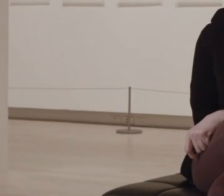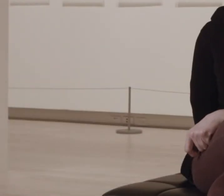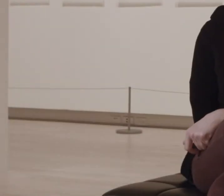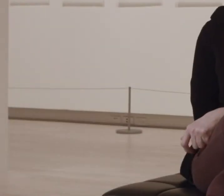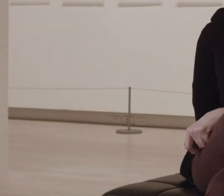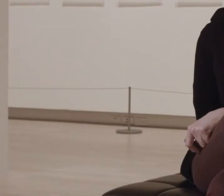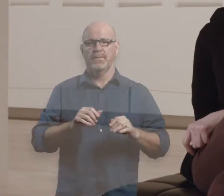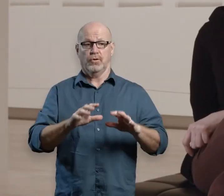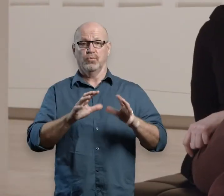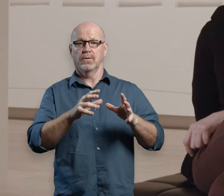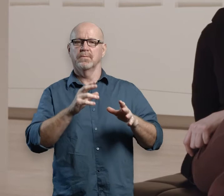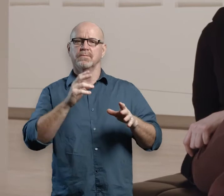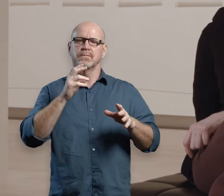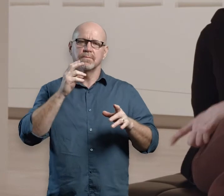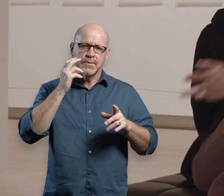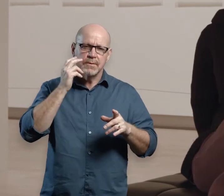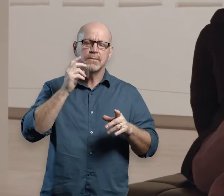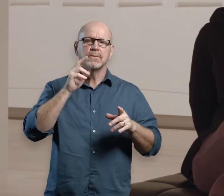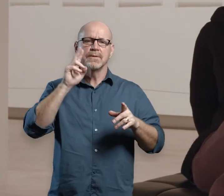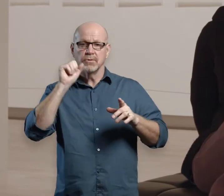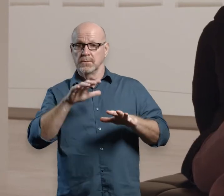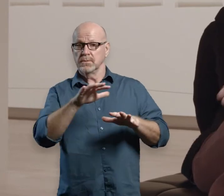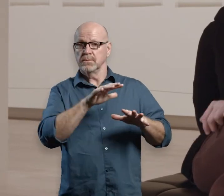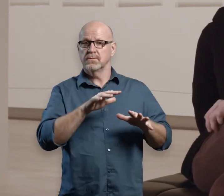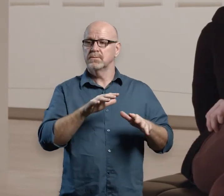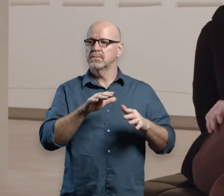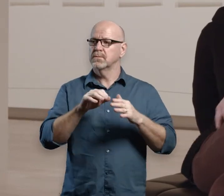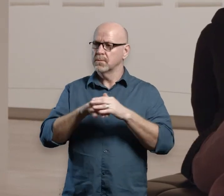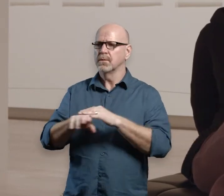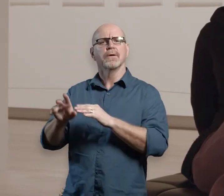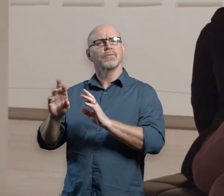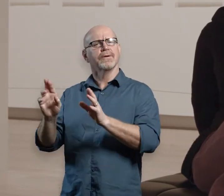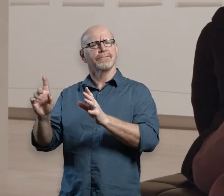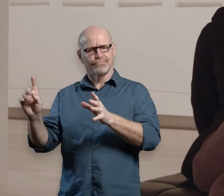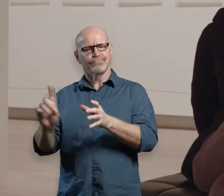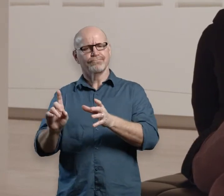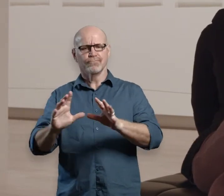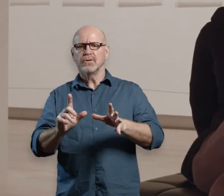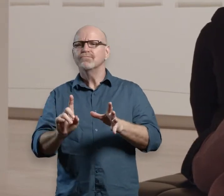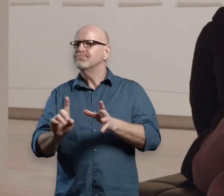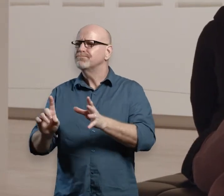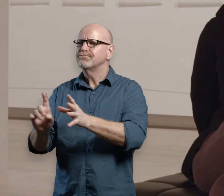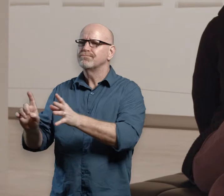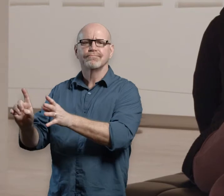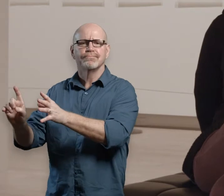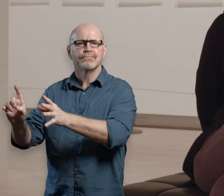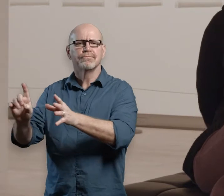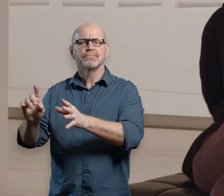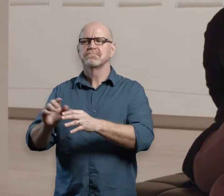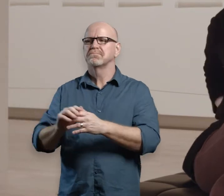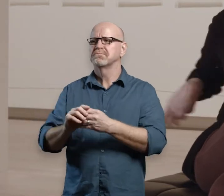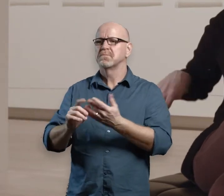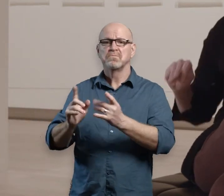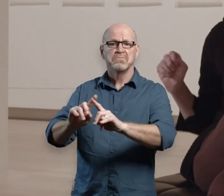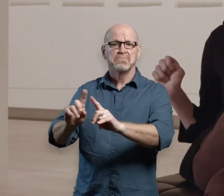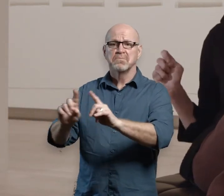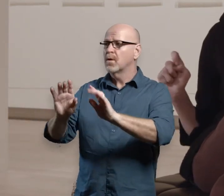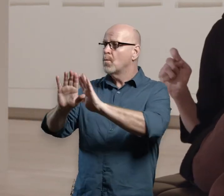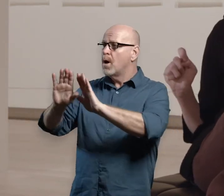I want us to have art tours that are only directed at tactile art, so art that can be